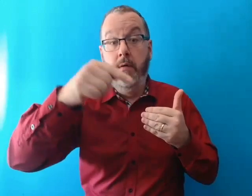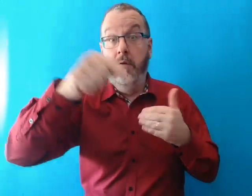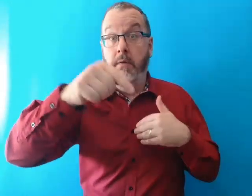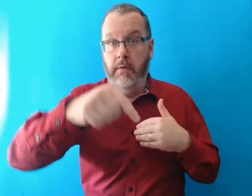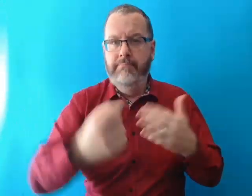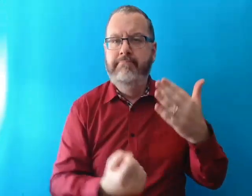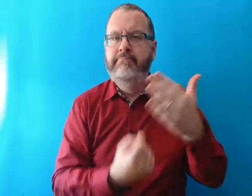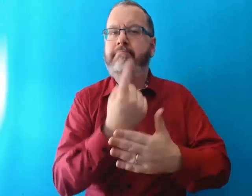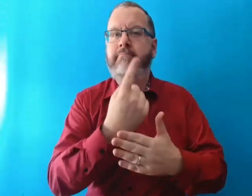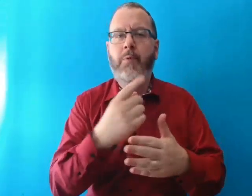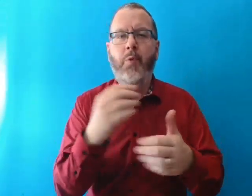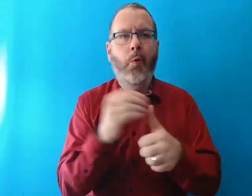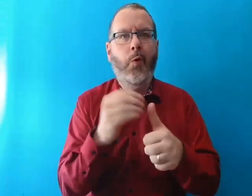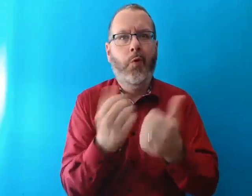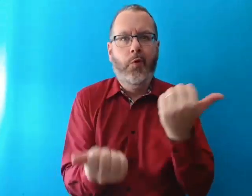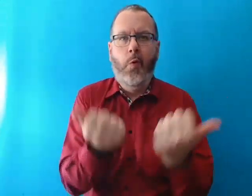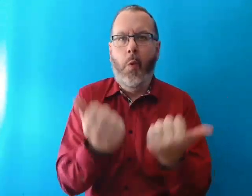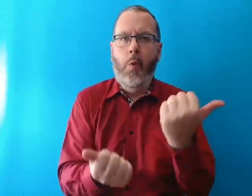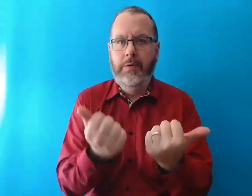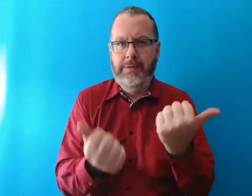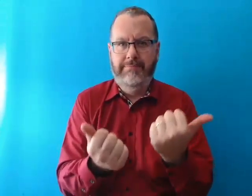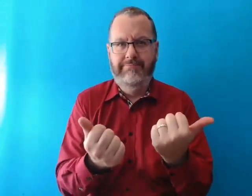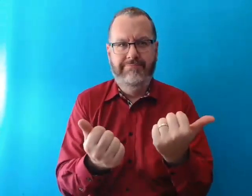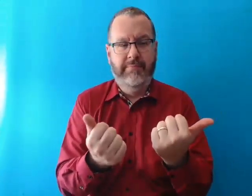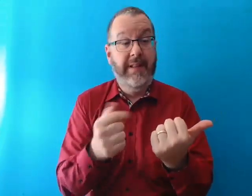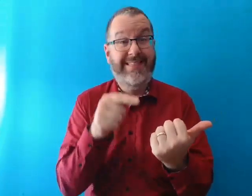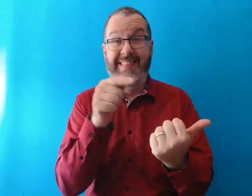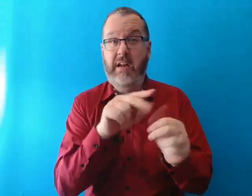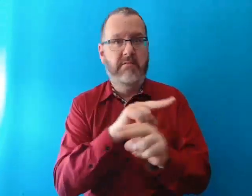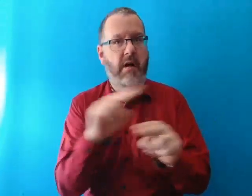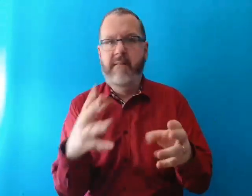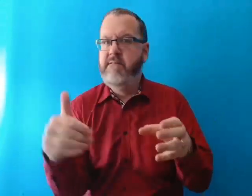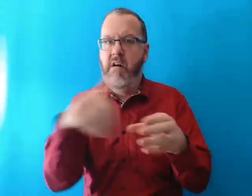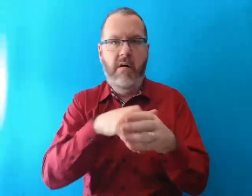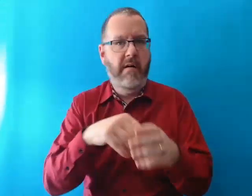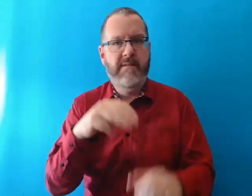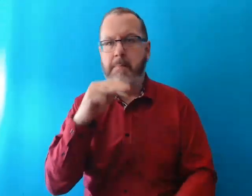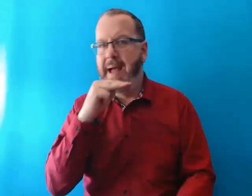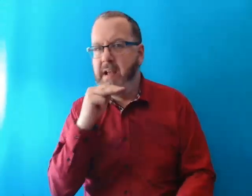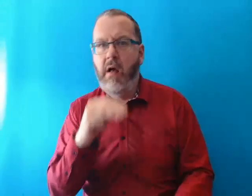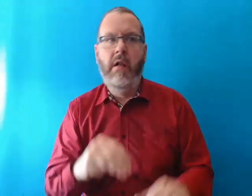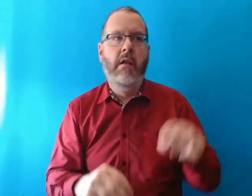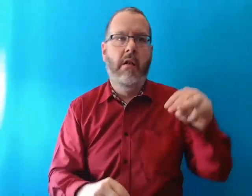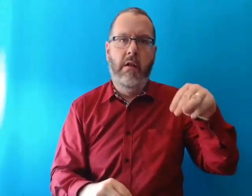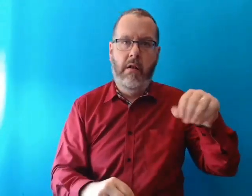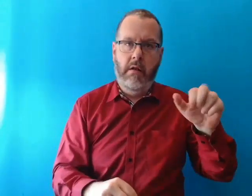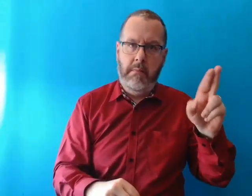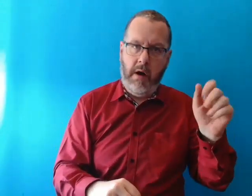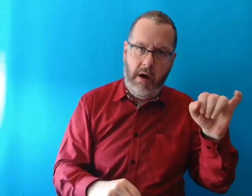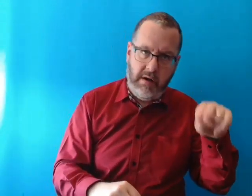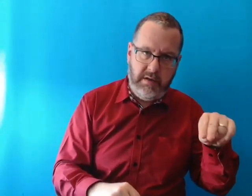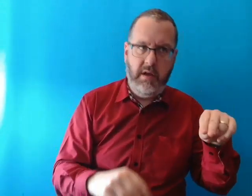There was another court case that didn’t involve Martin or Mike at all, at least not directly.